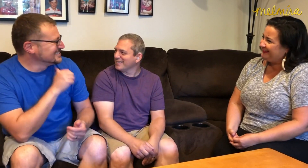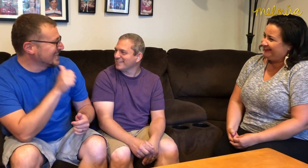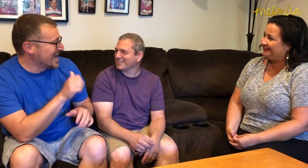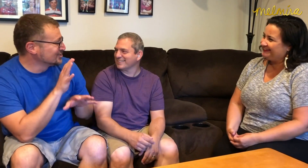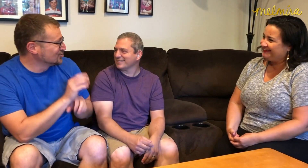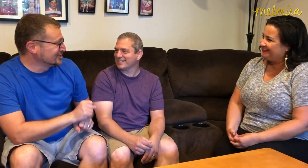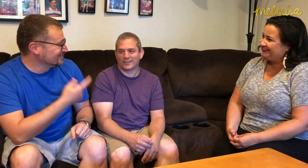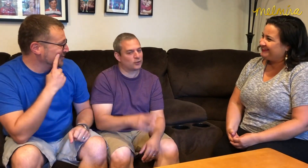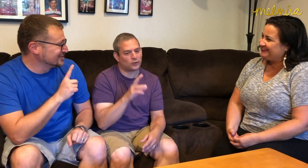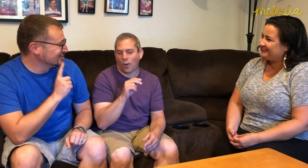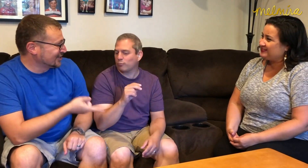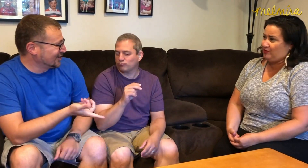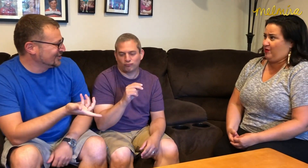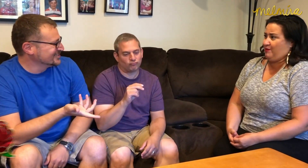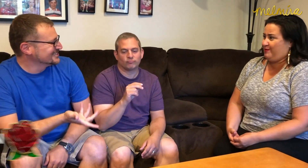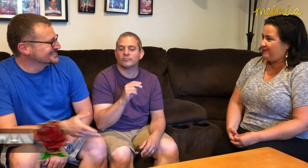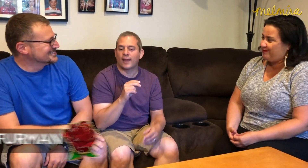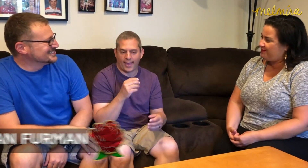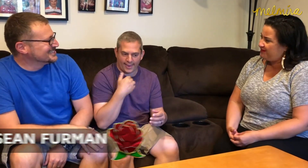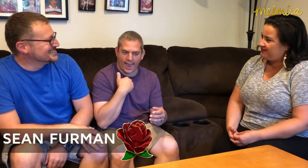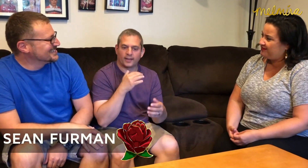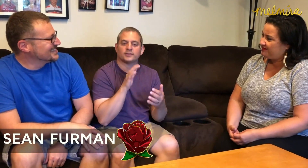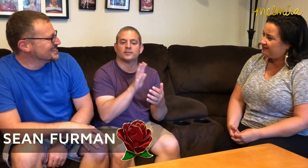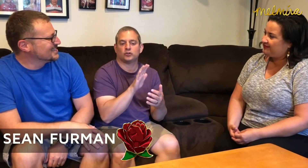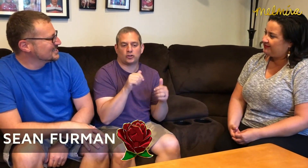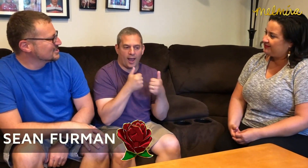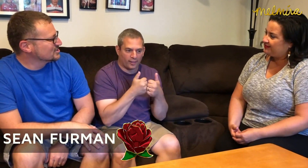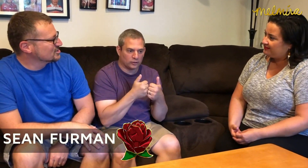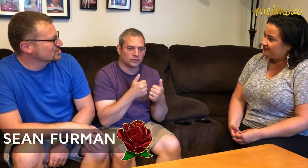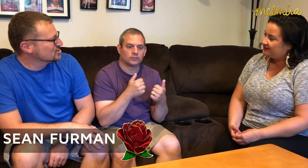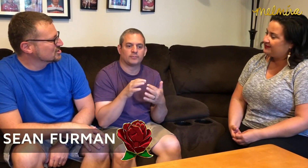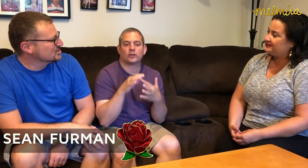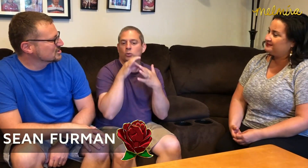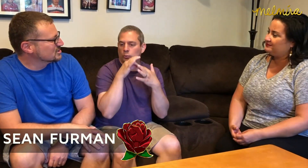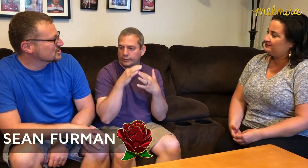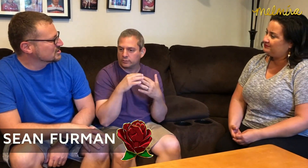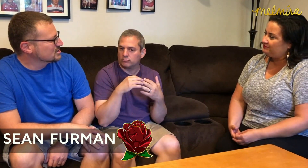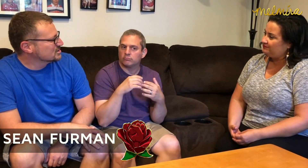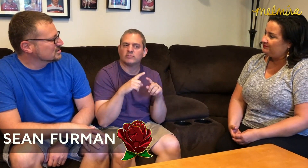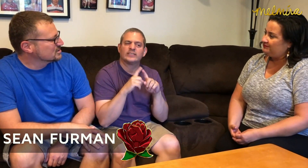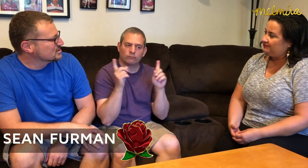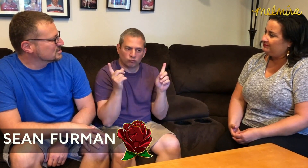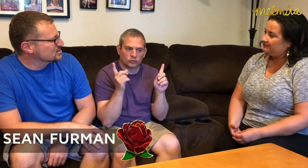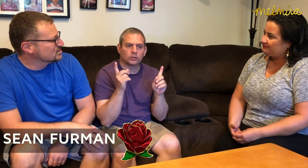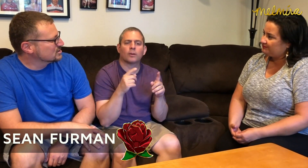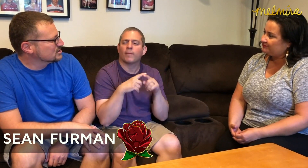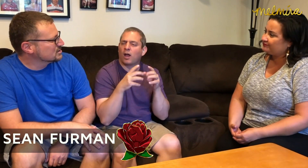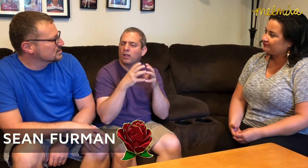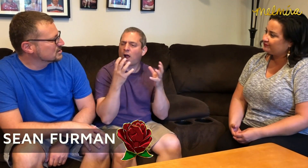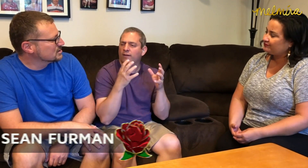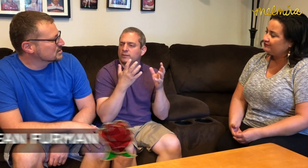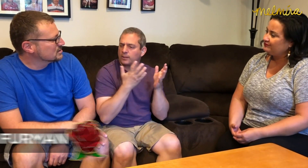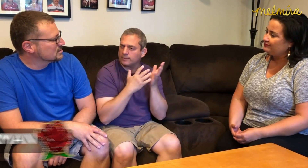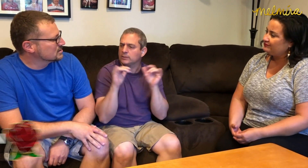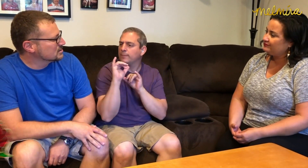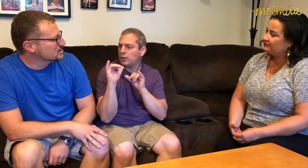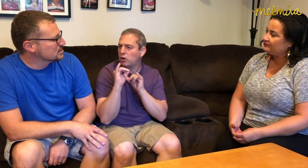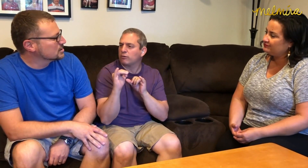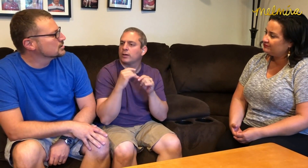It's not traditional for sure. No. It has its challenges- unique, different... But it has a lot of similarities as well,